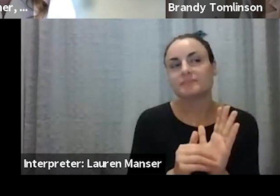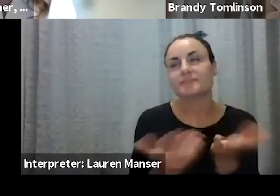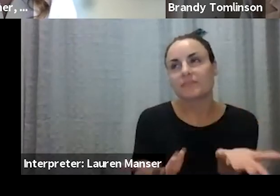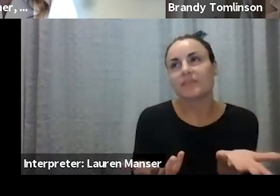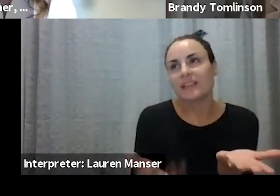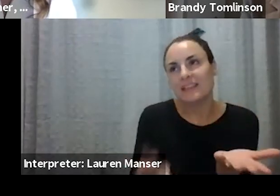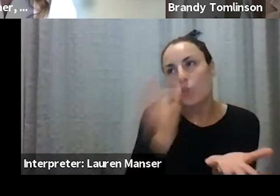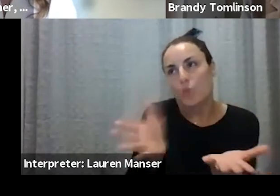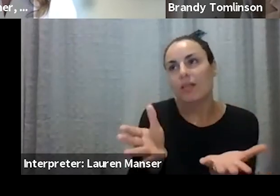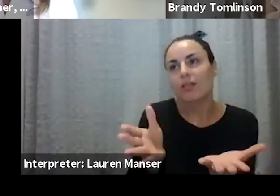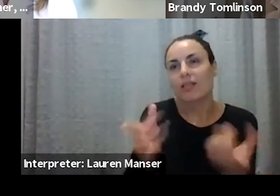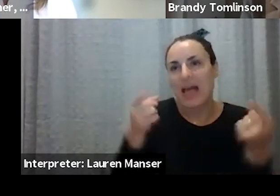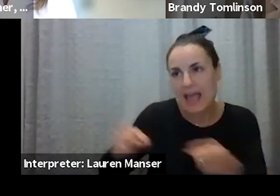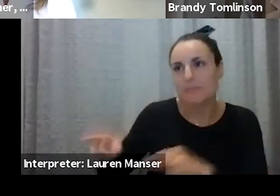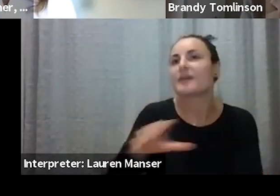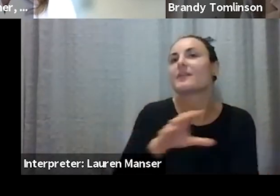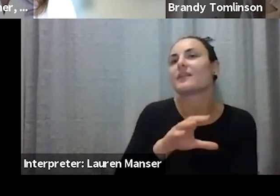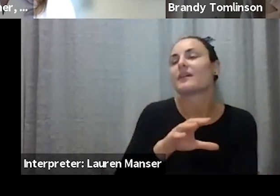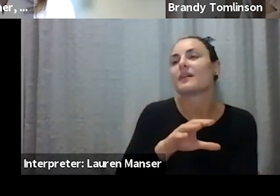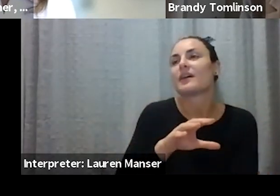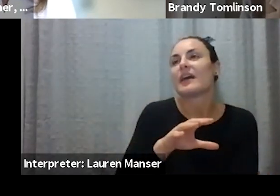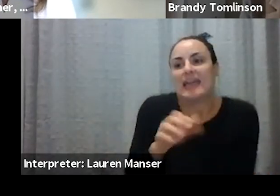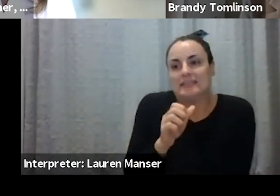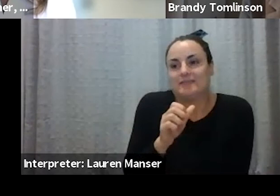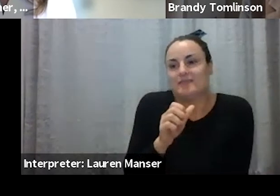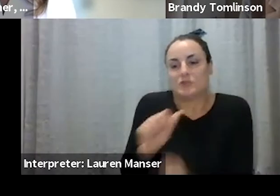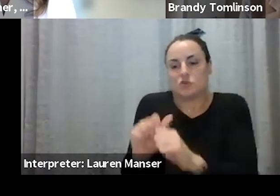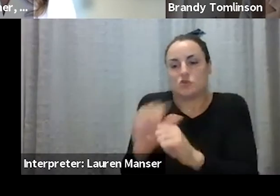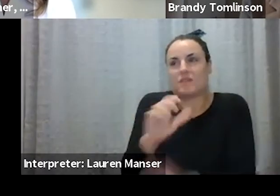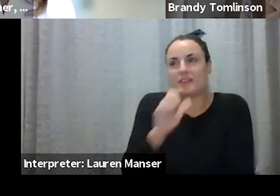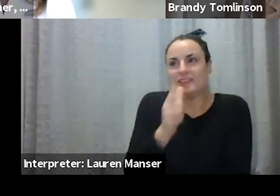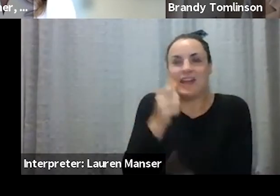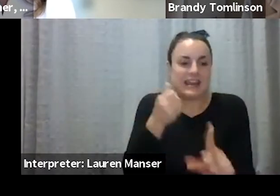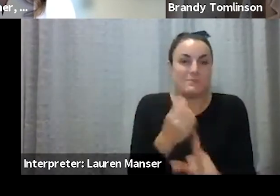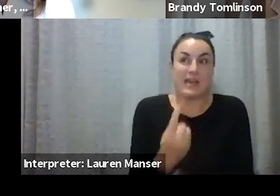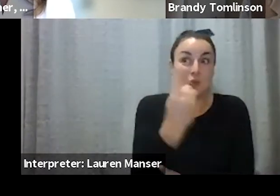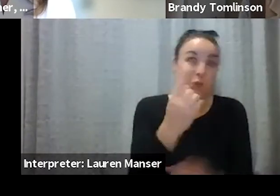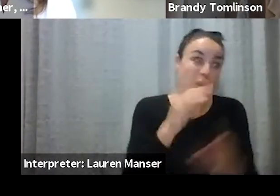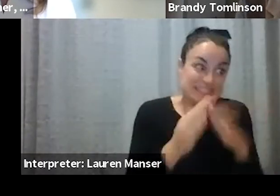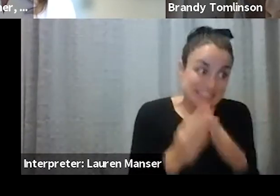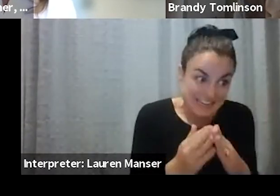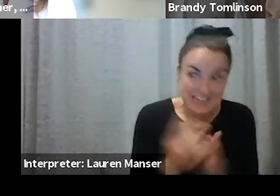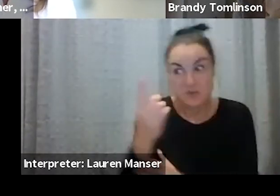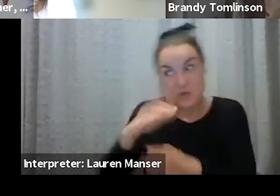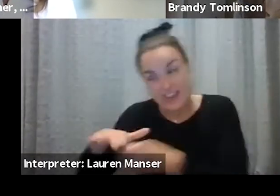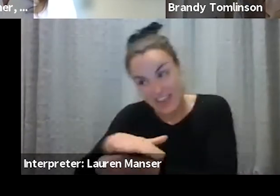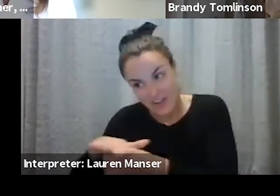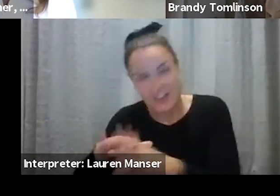that just affected one area of one state or one city, so certainly there is a global connection,